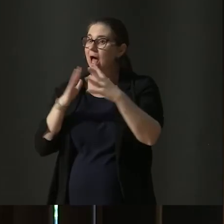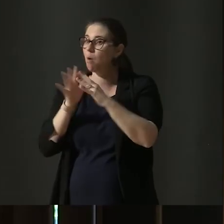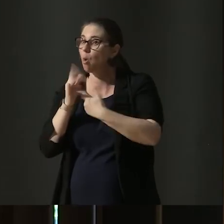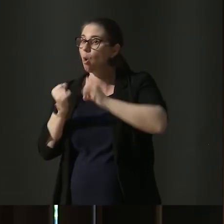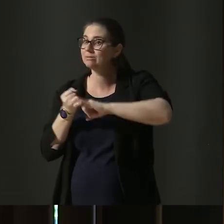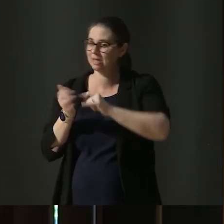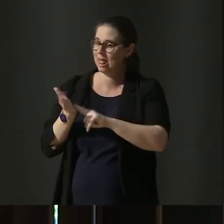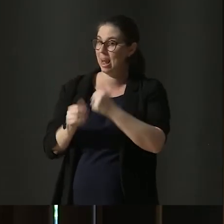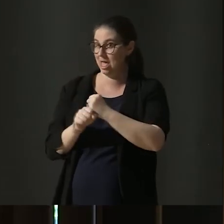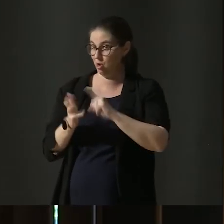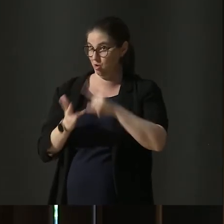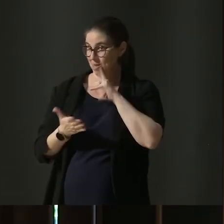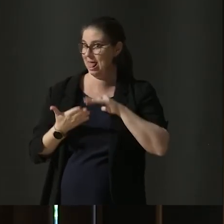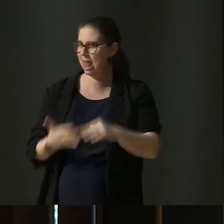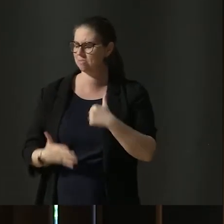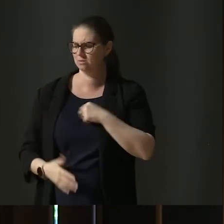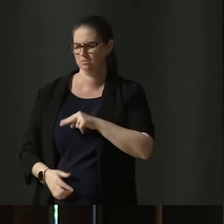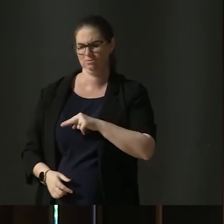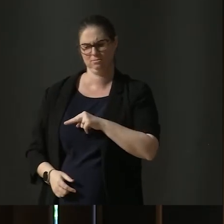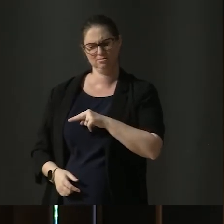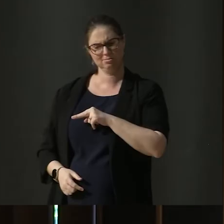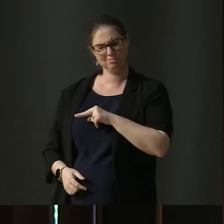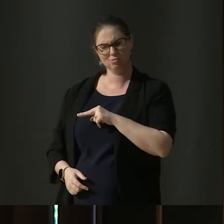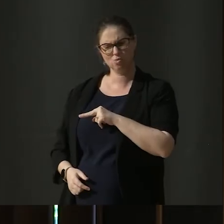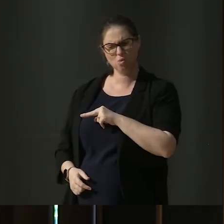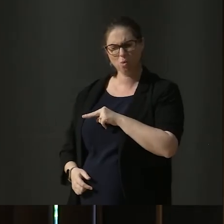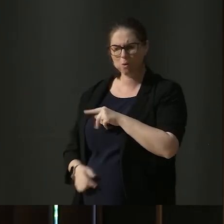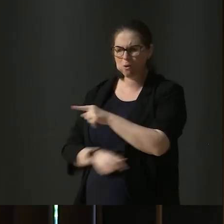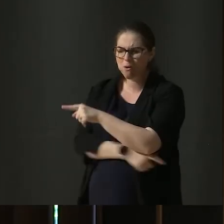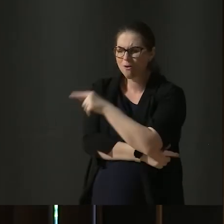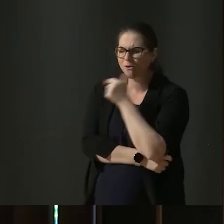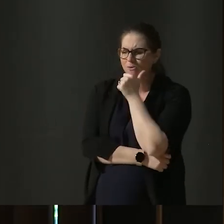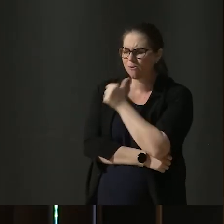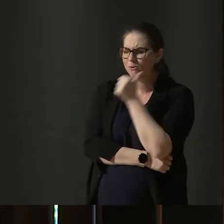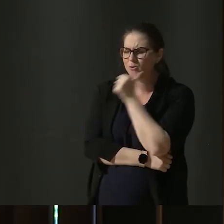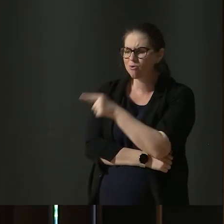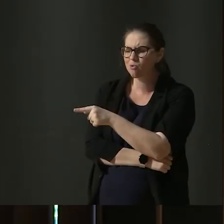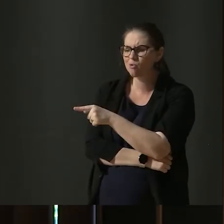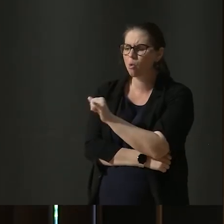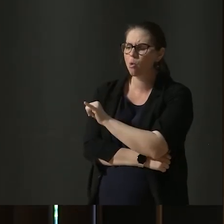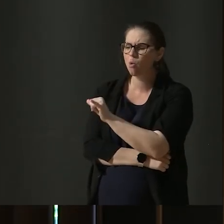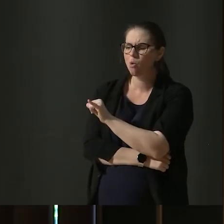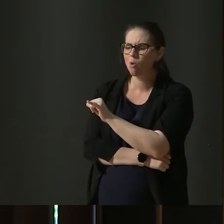I thought, hang on. Is this a ploy? or is this him trying to avoid his feelings?